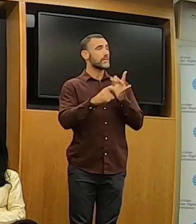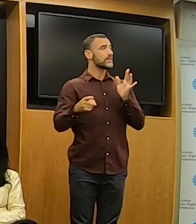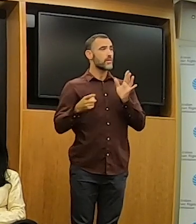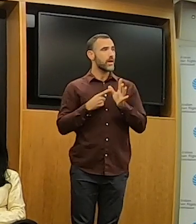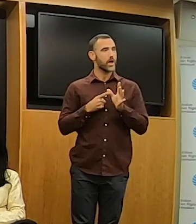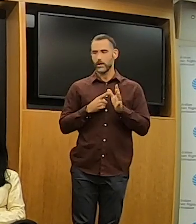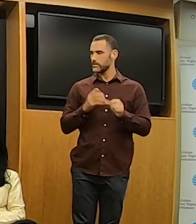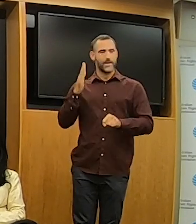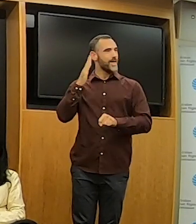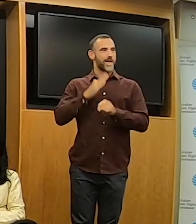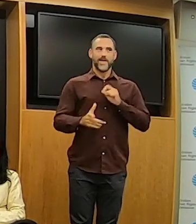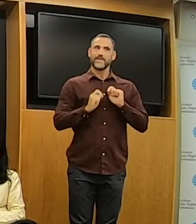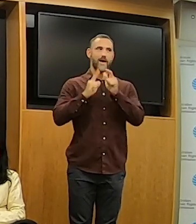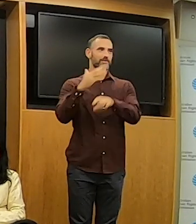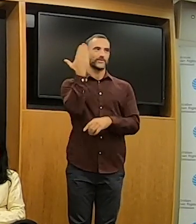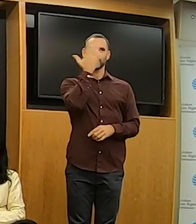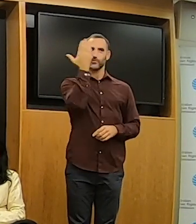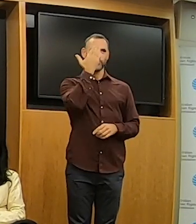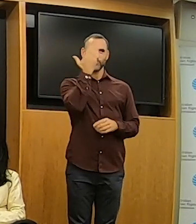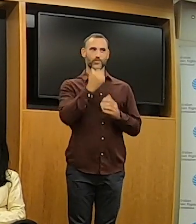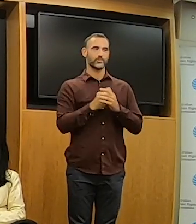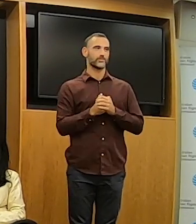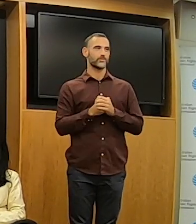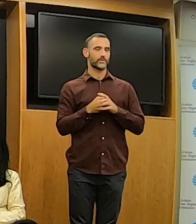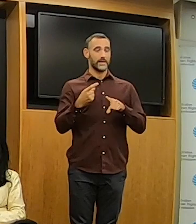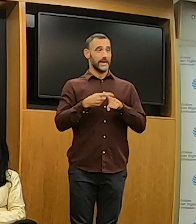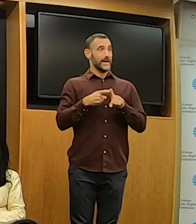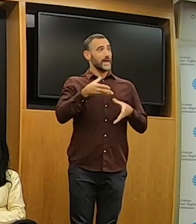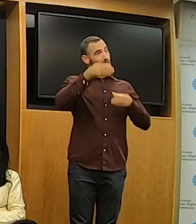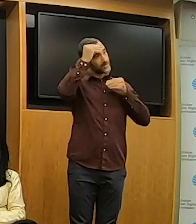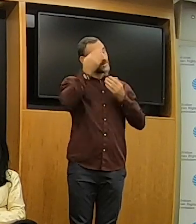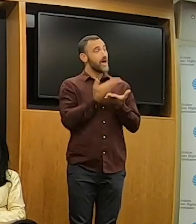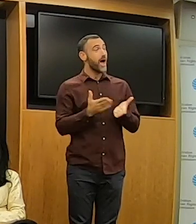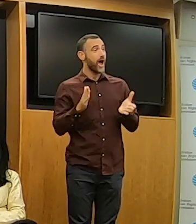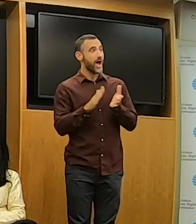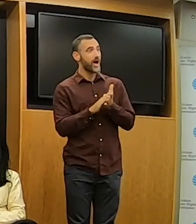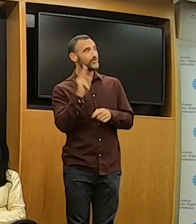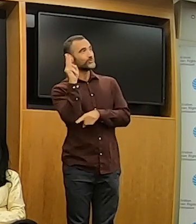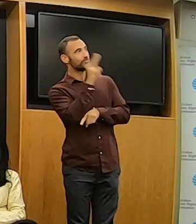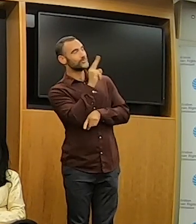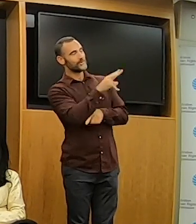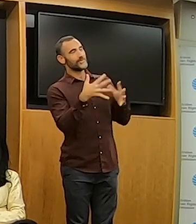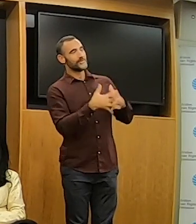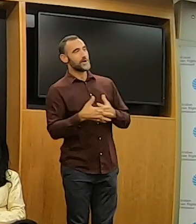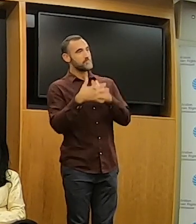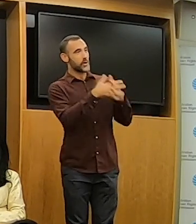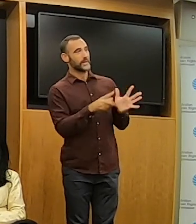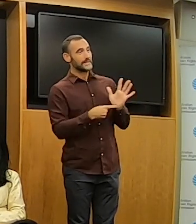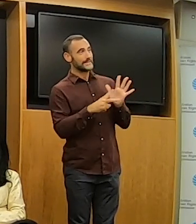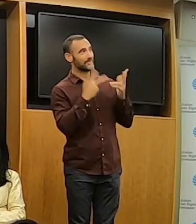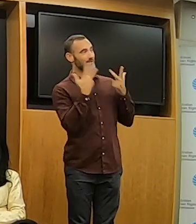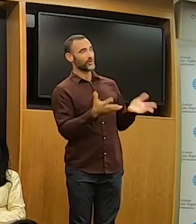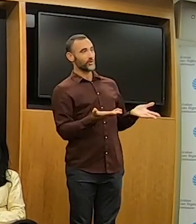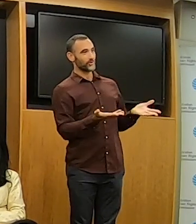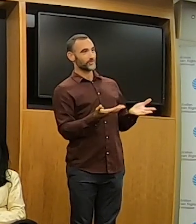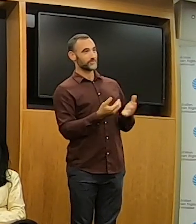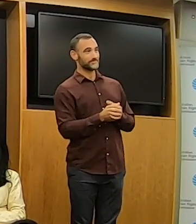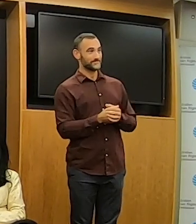She taught herself English by watching American soap operas. There's so many things I've learned from American